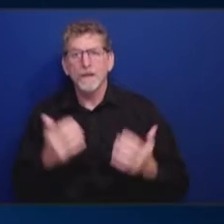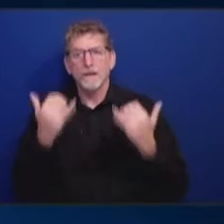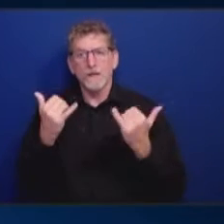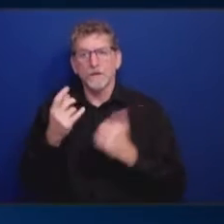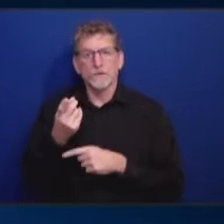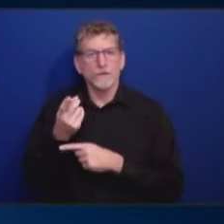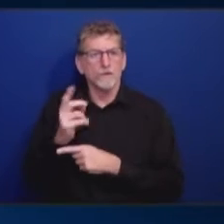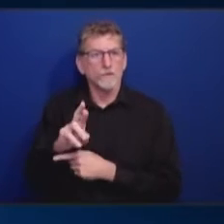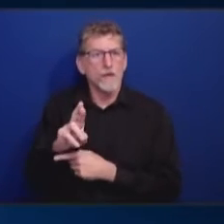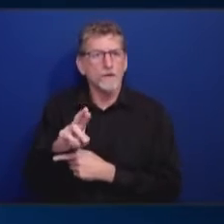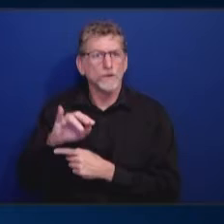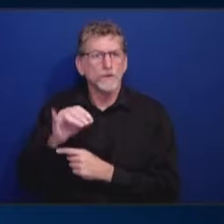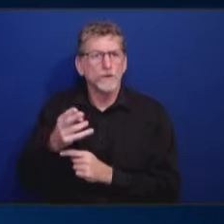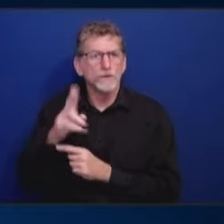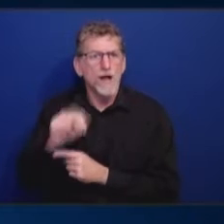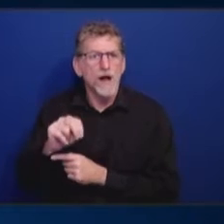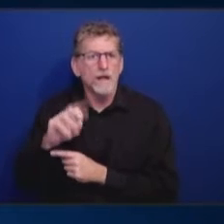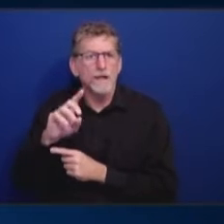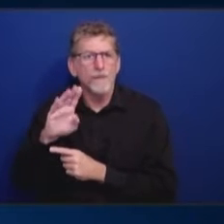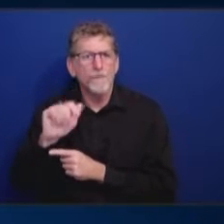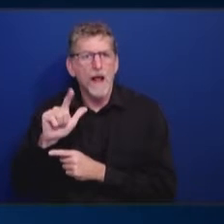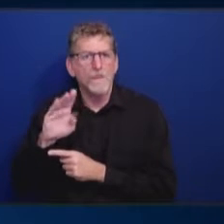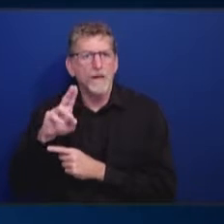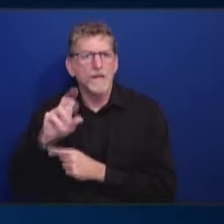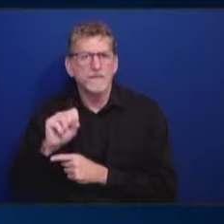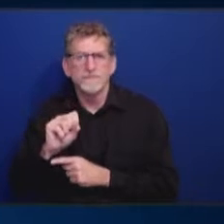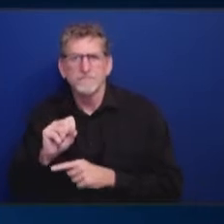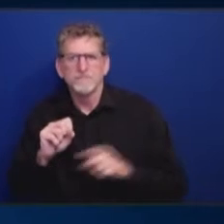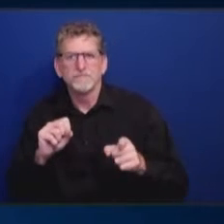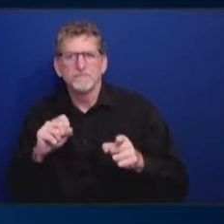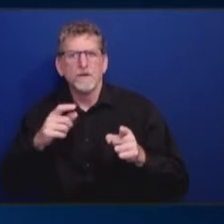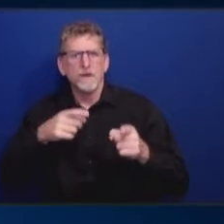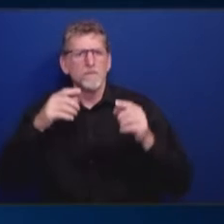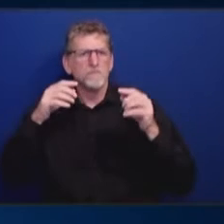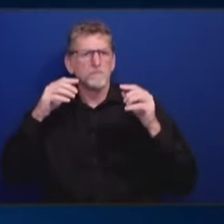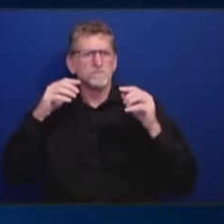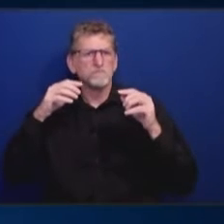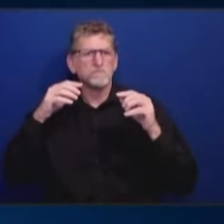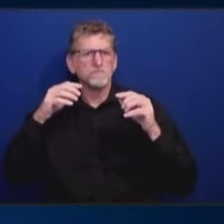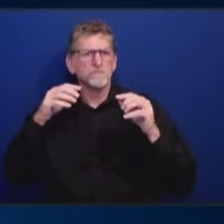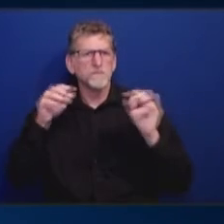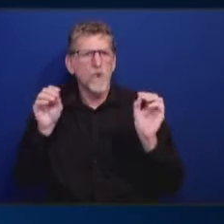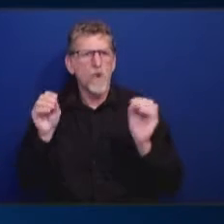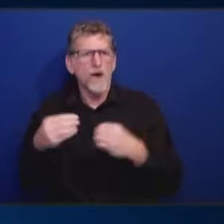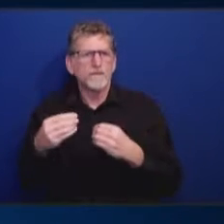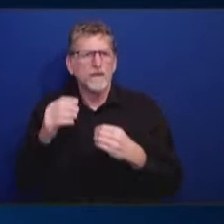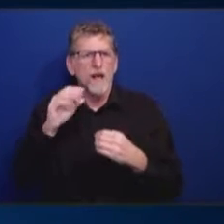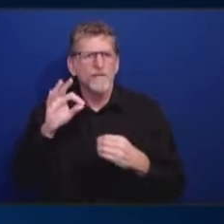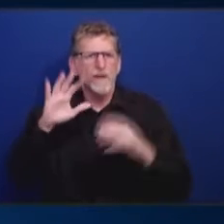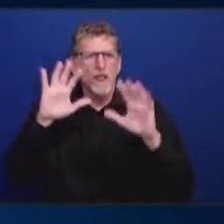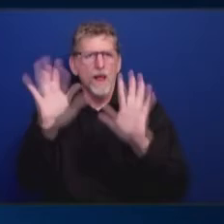of the Office of Climate Change and Health Equity. And he's going to share a bit more about the risks and the impact on our communities.